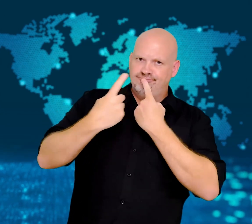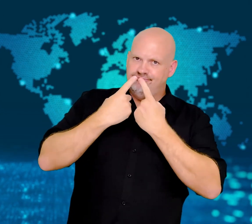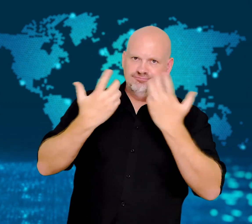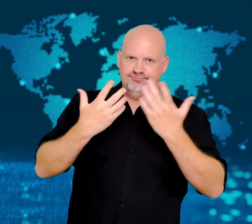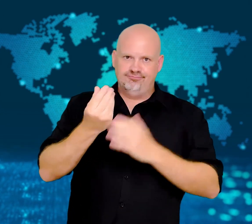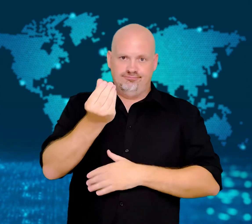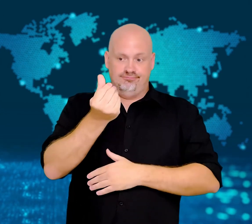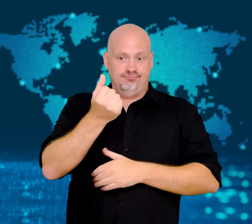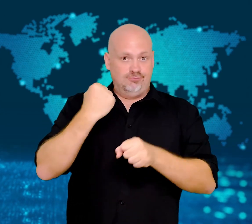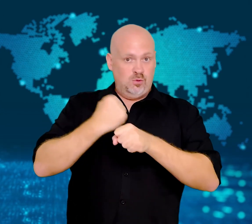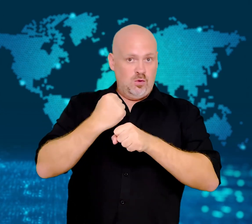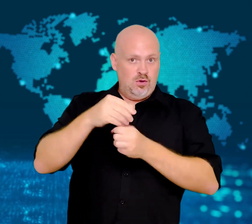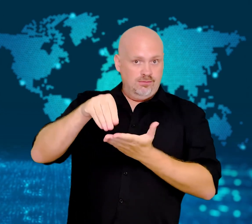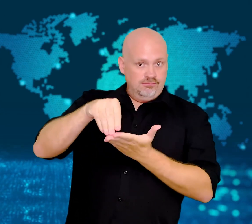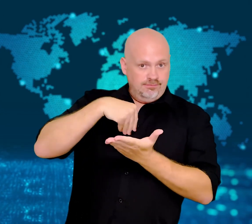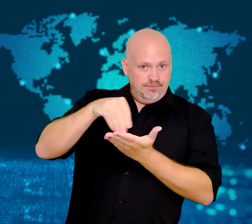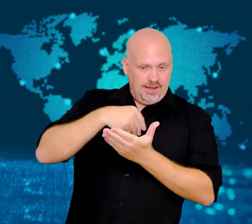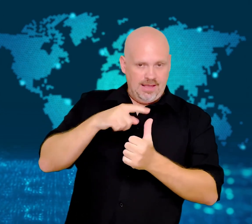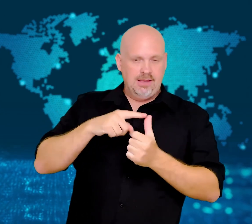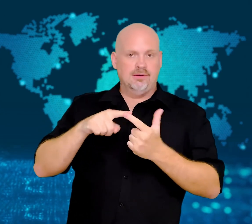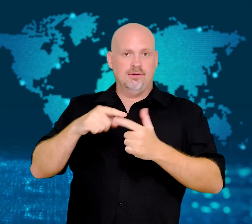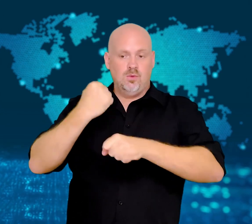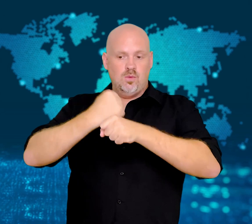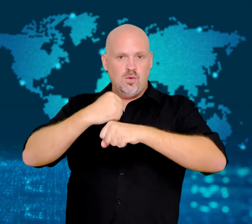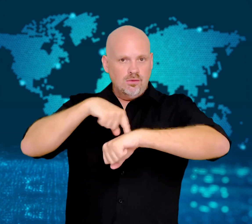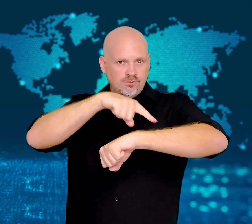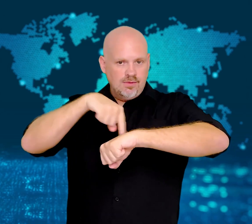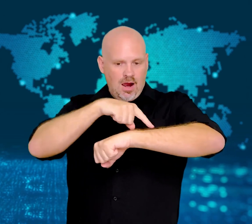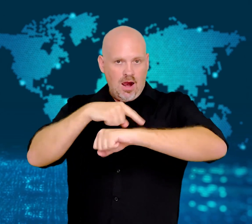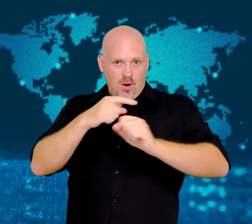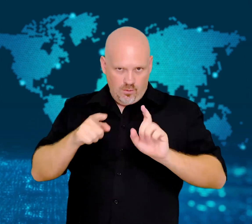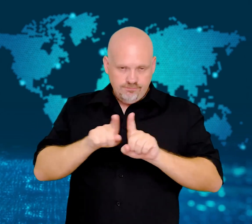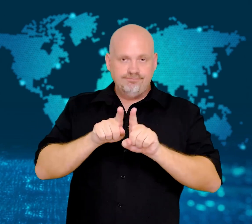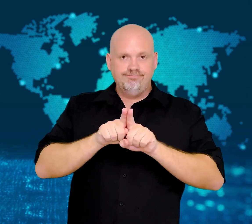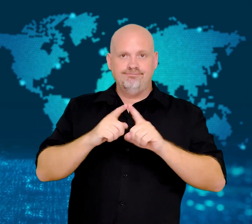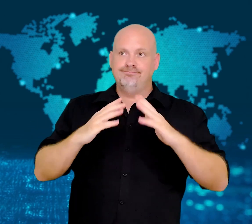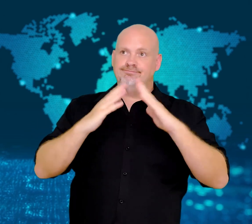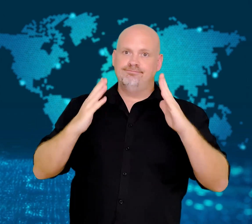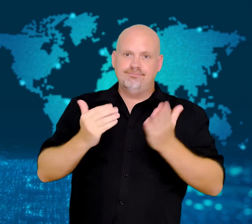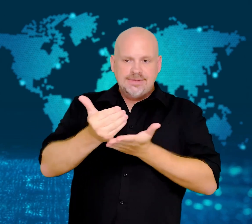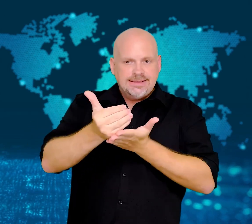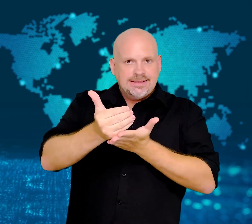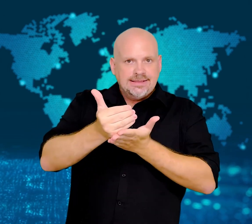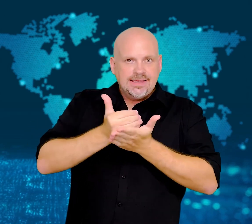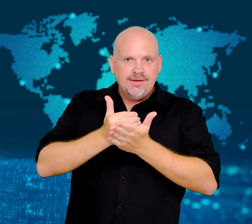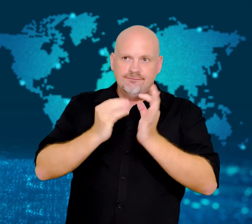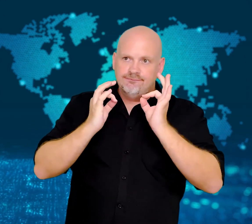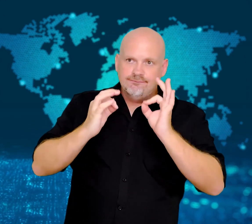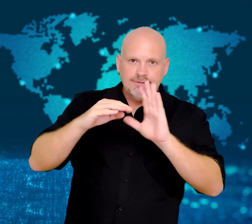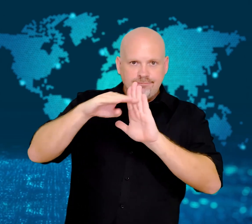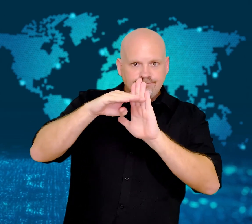would be addressing wages, hours, and safety measures.